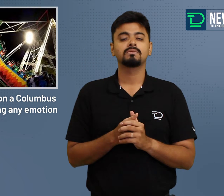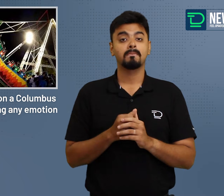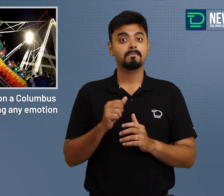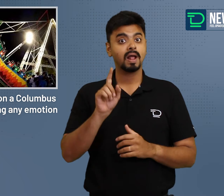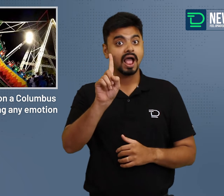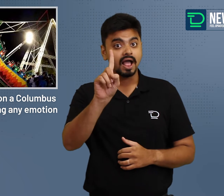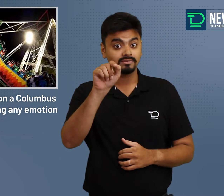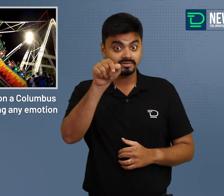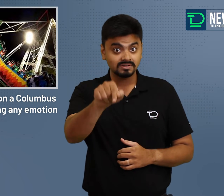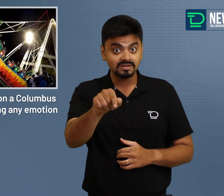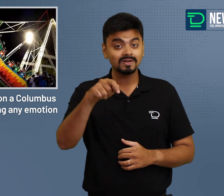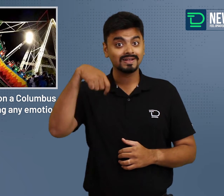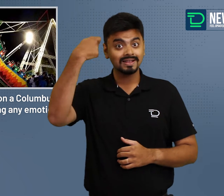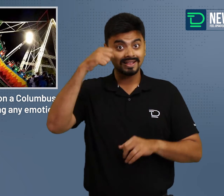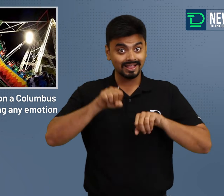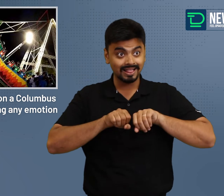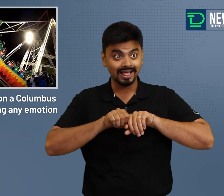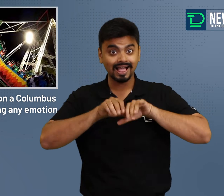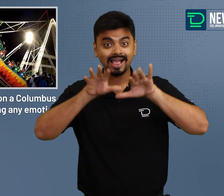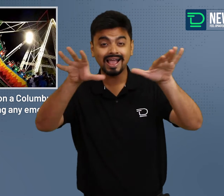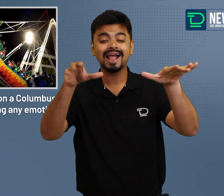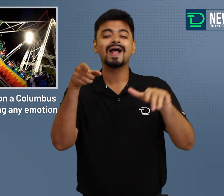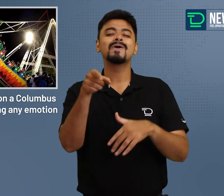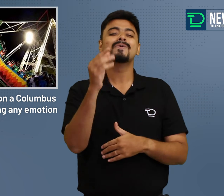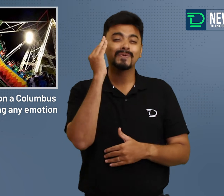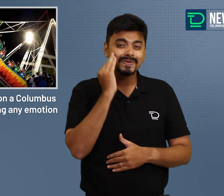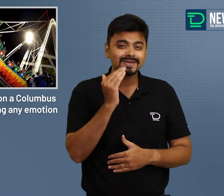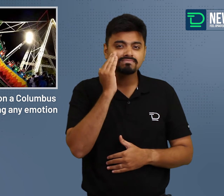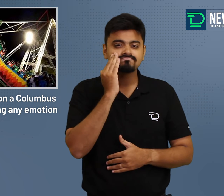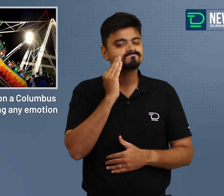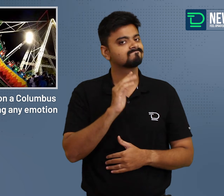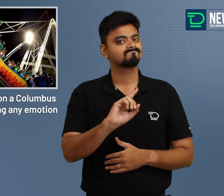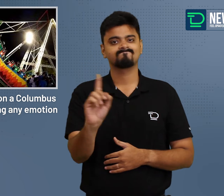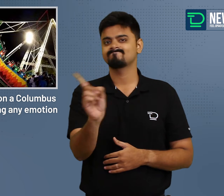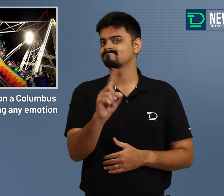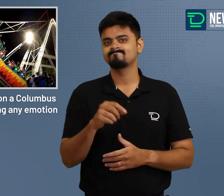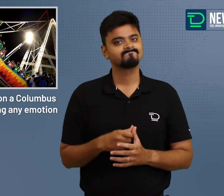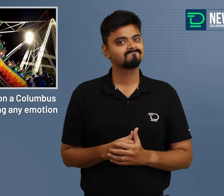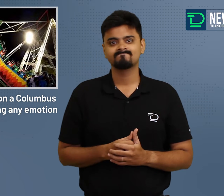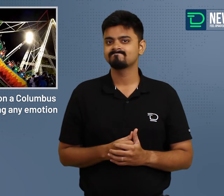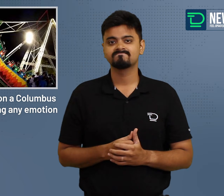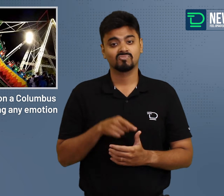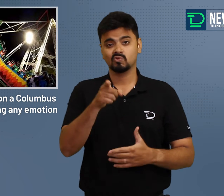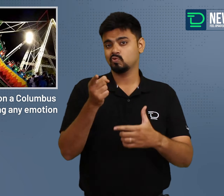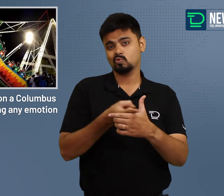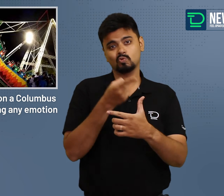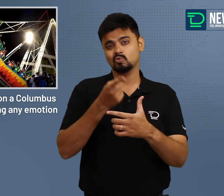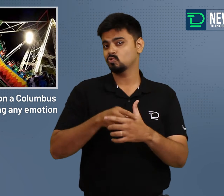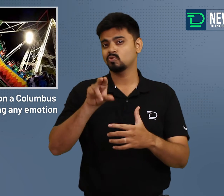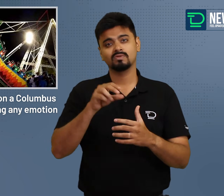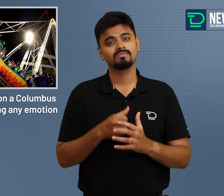But this video is not cute. Not funny.